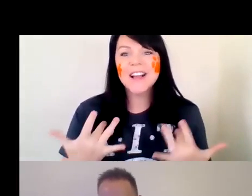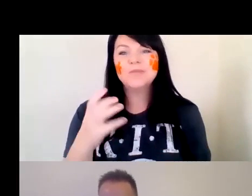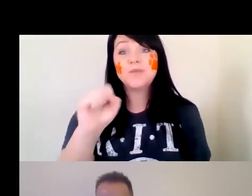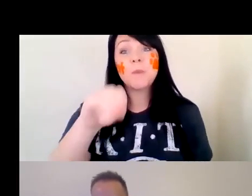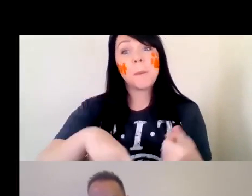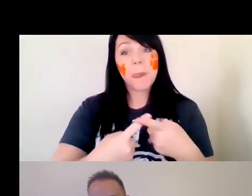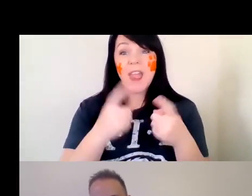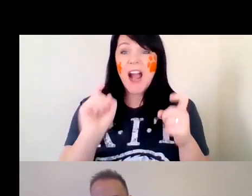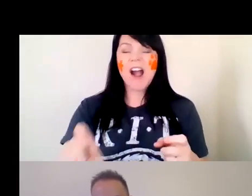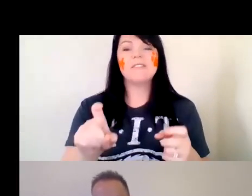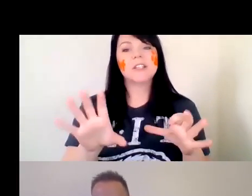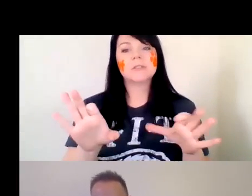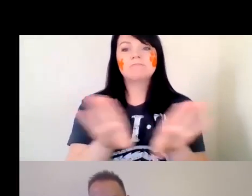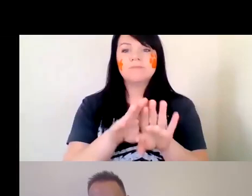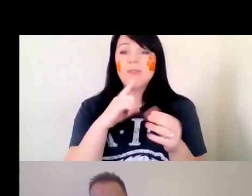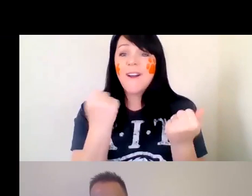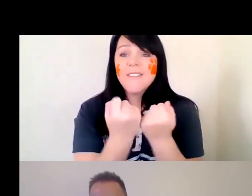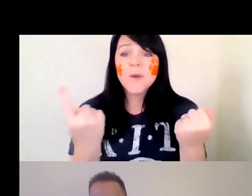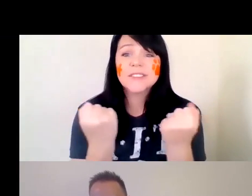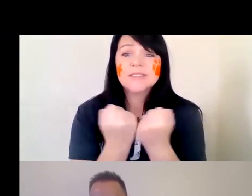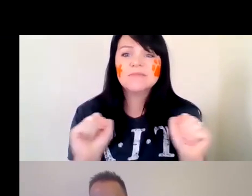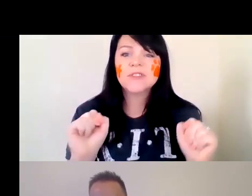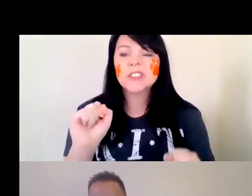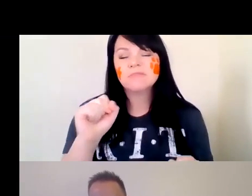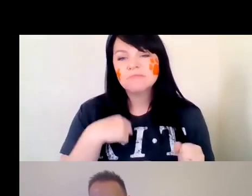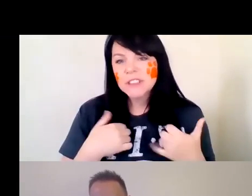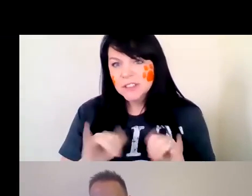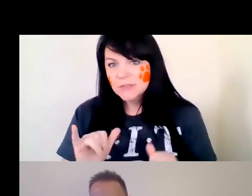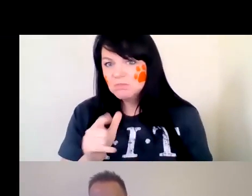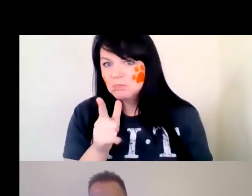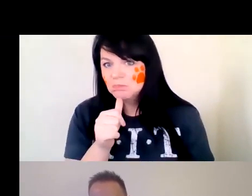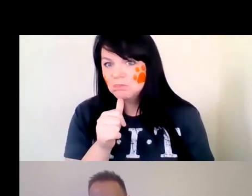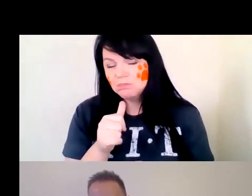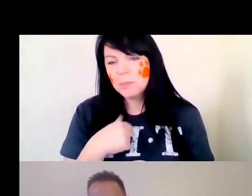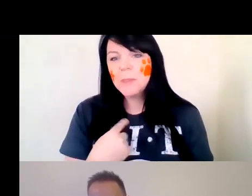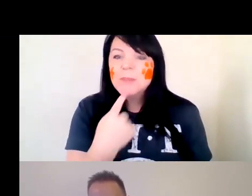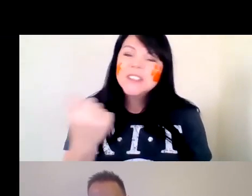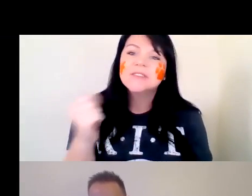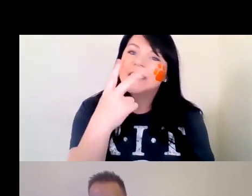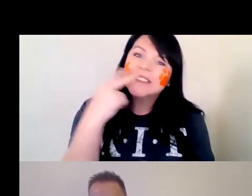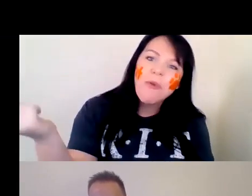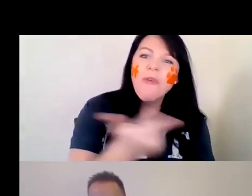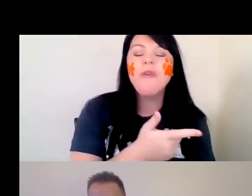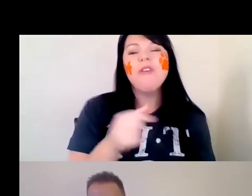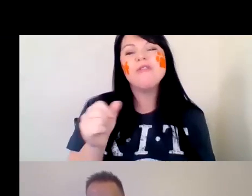So when we had to close it, I knew it was for everyone's safety, but I am so disappointed. I love to be able to see all of you every spring.